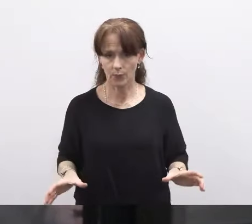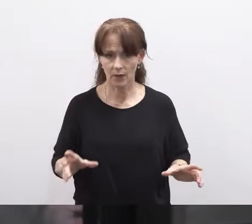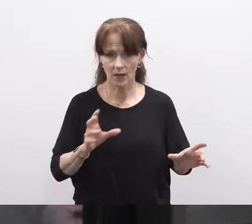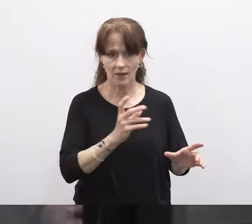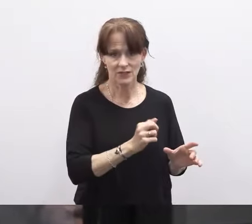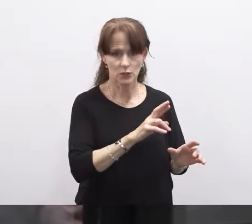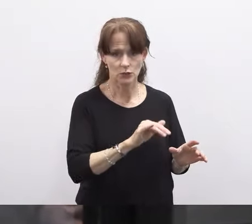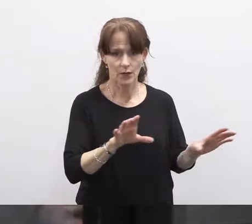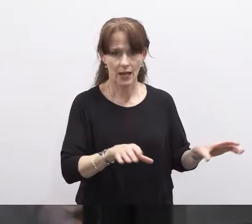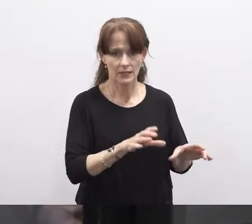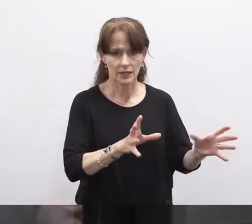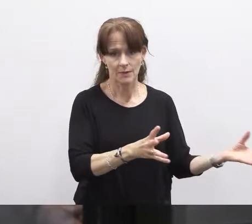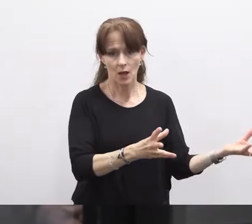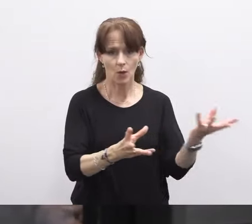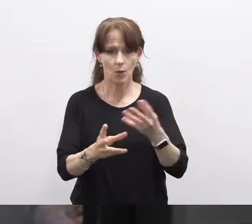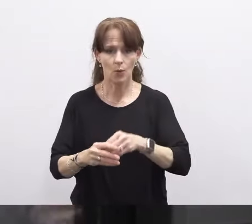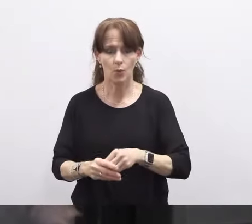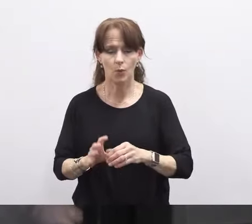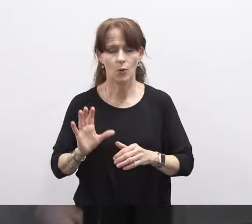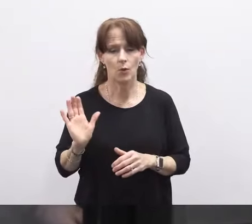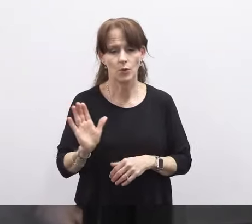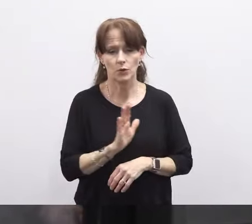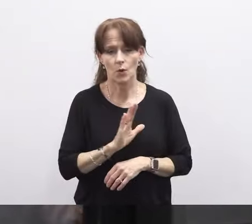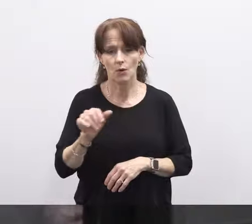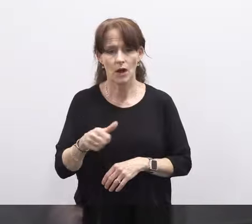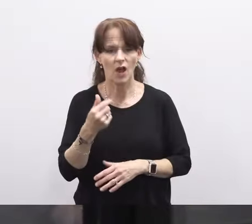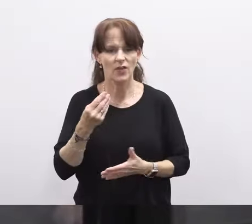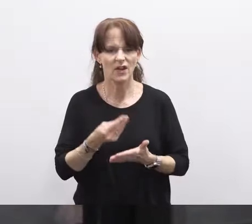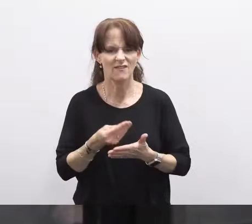it's now incorporated with your other fund reporting